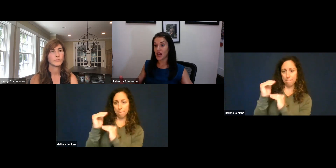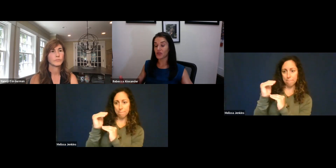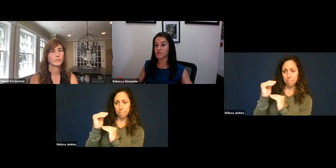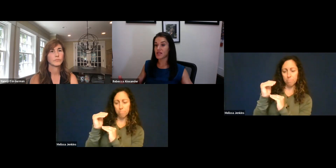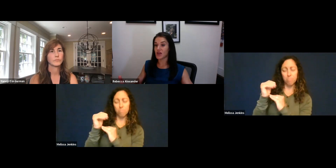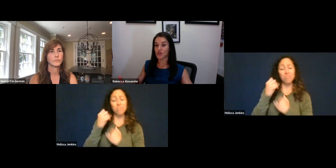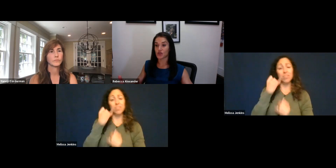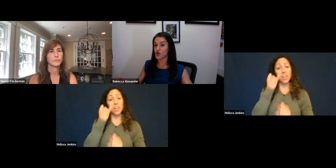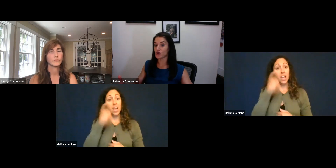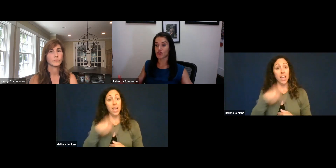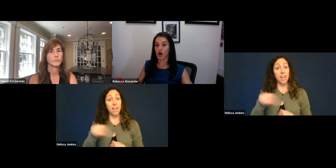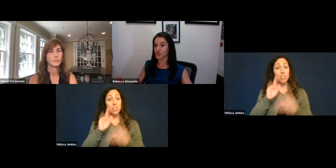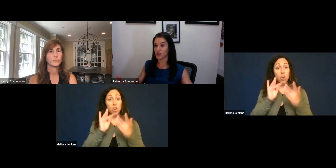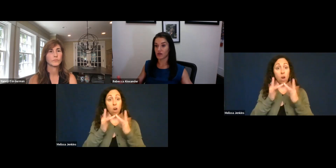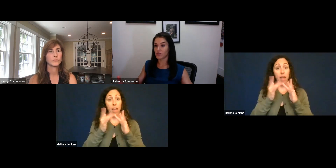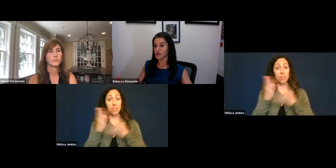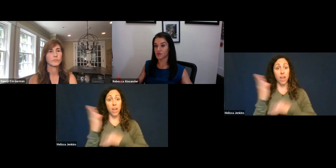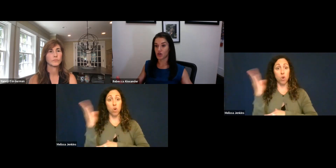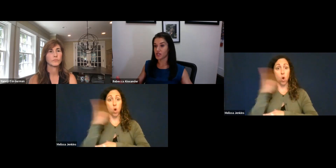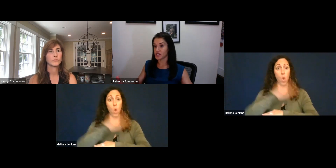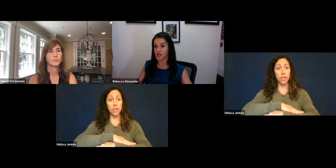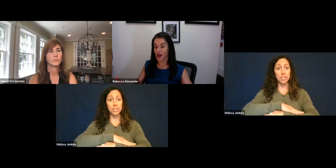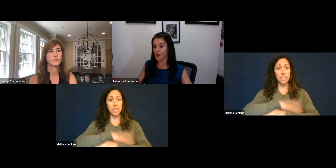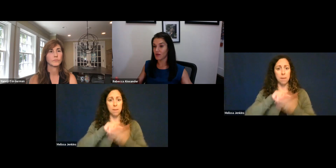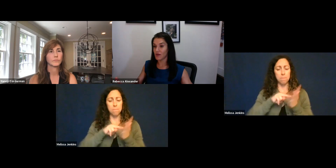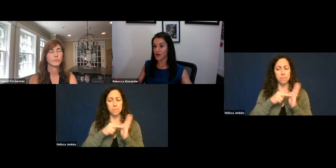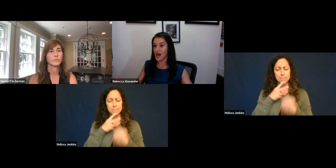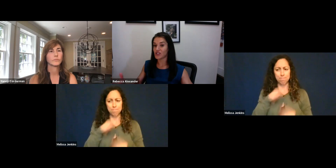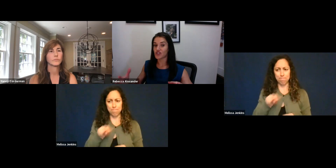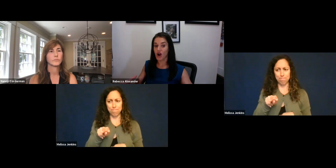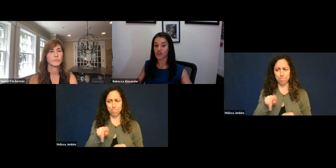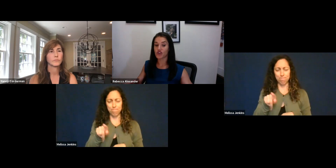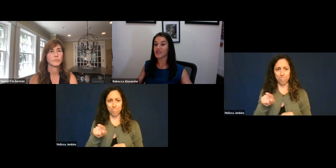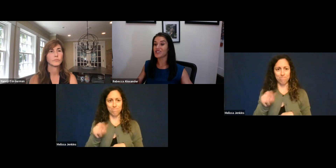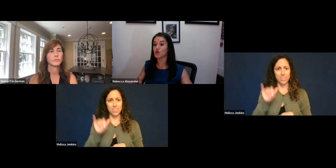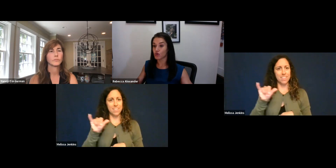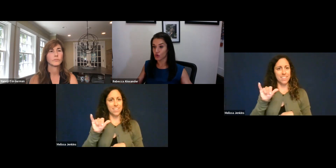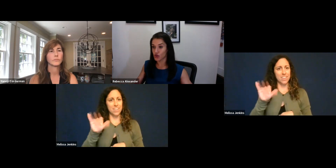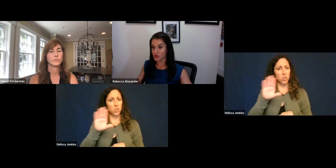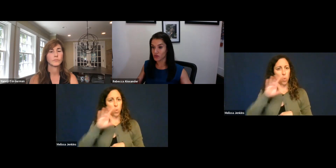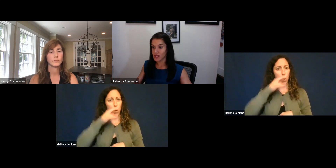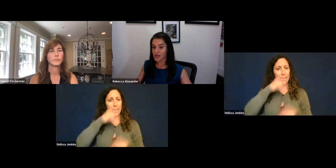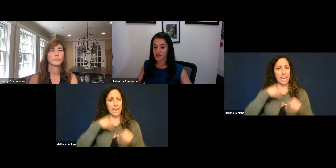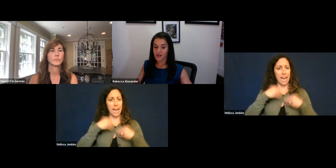tells me that there's no structure to this person's day. And structure is crucial.